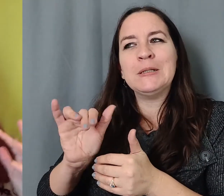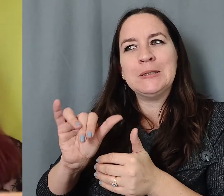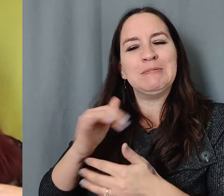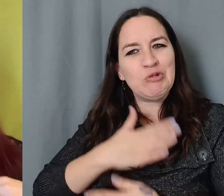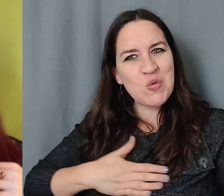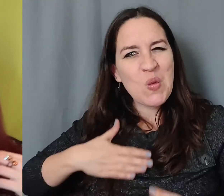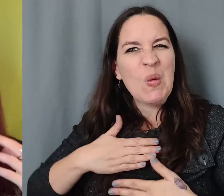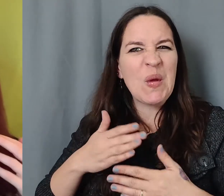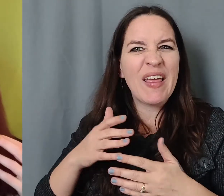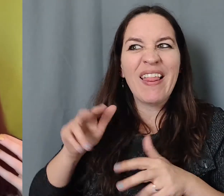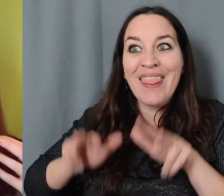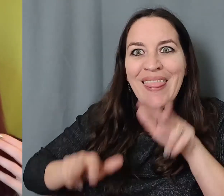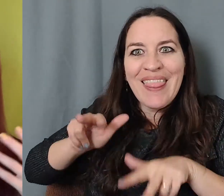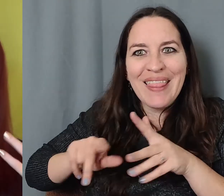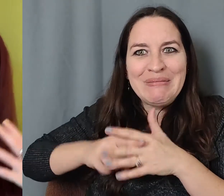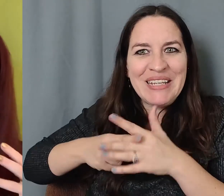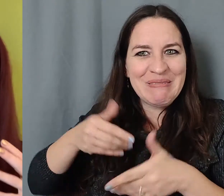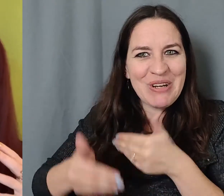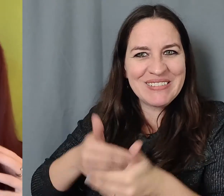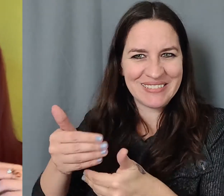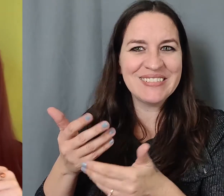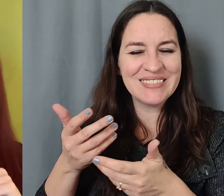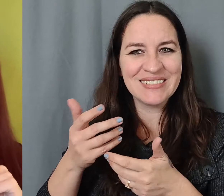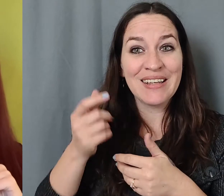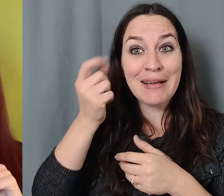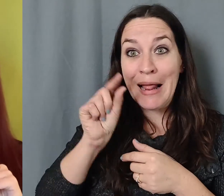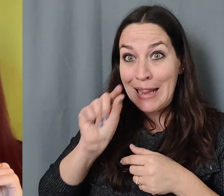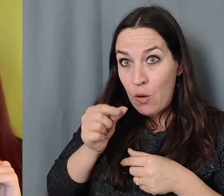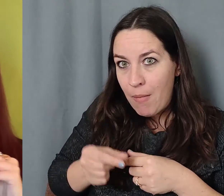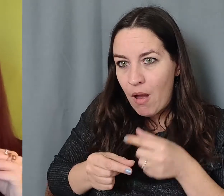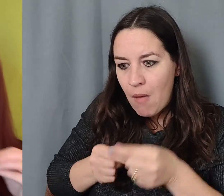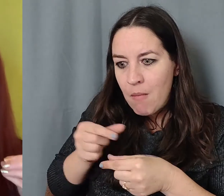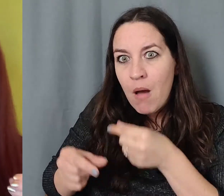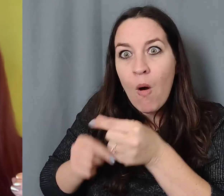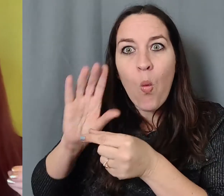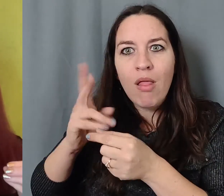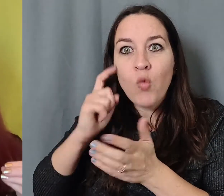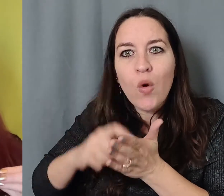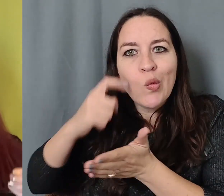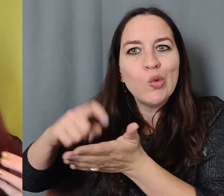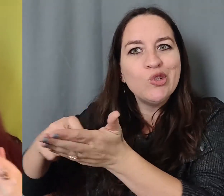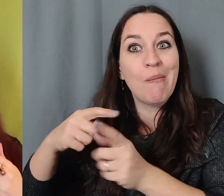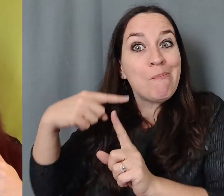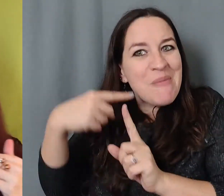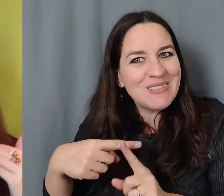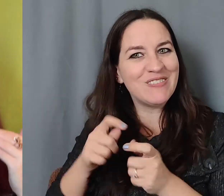It's taking too long." But if you can set that aside and let yourself be a beginner, you're going to see change so fast because those tiny